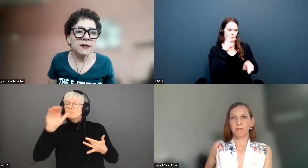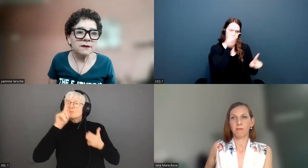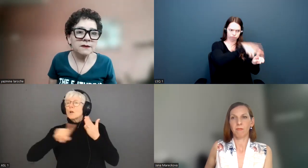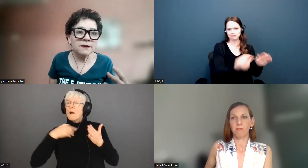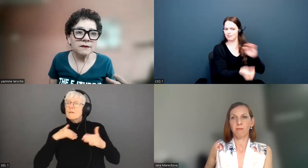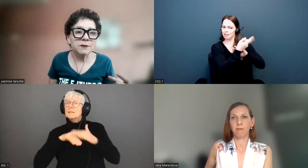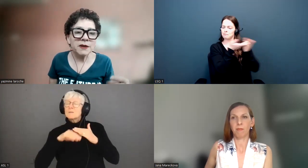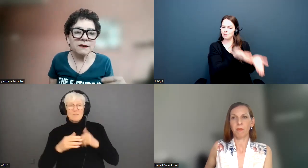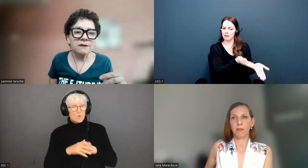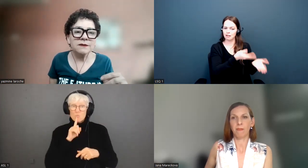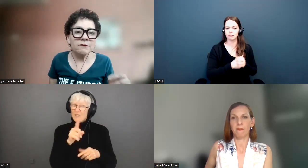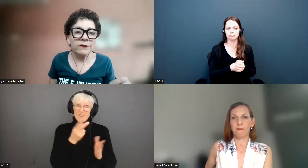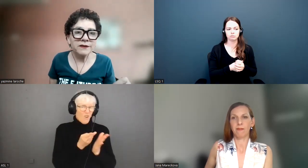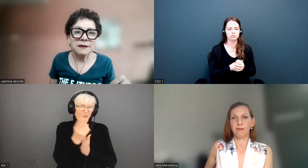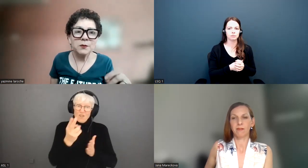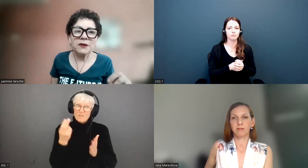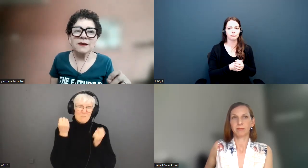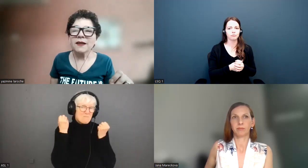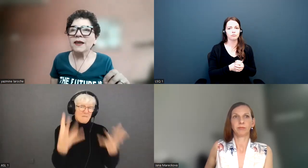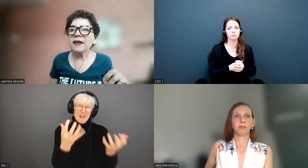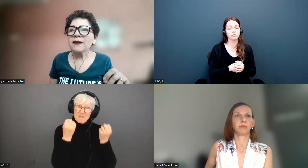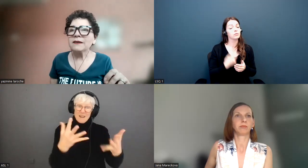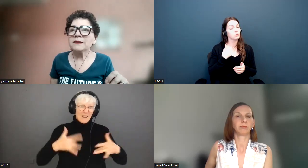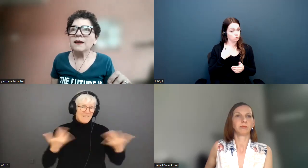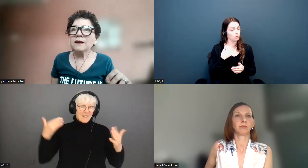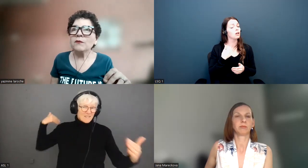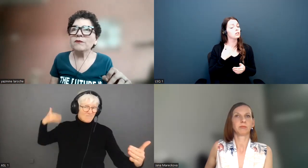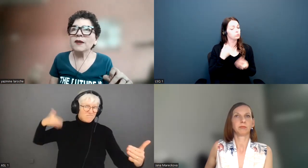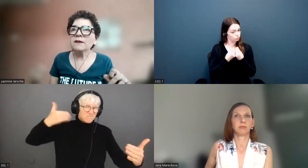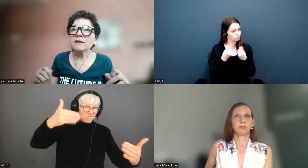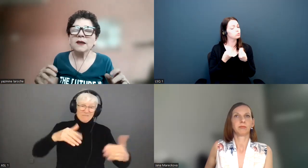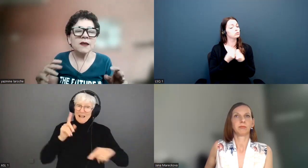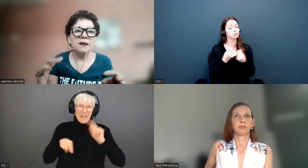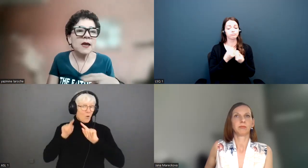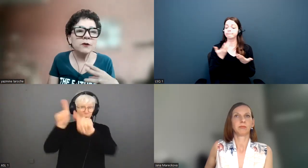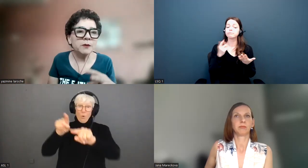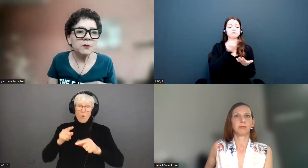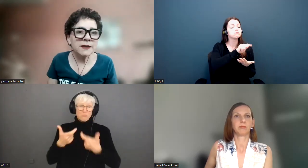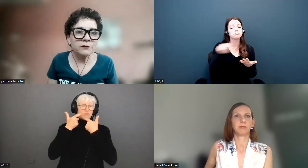attend things because they weren't accessible and um and and inevitably it was left too